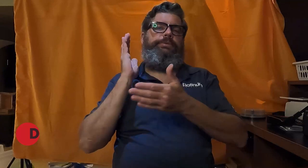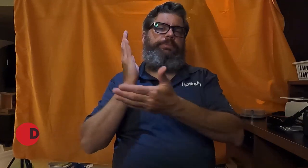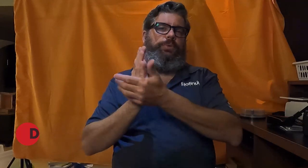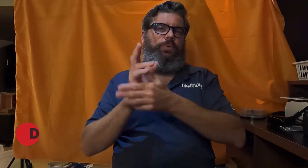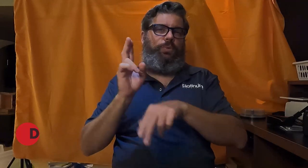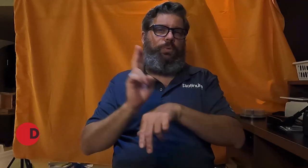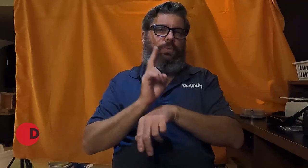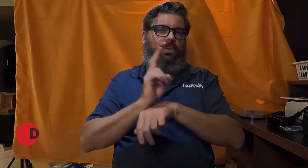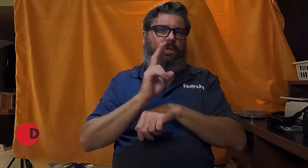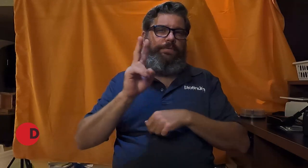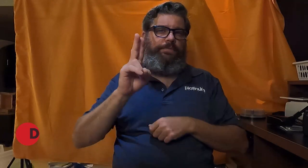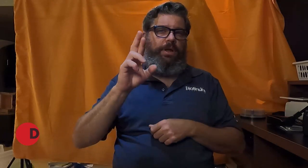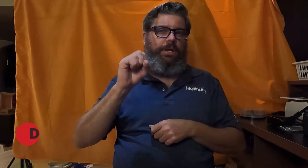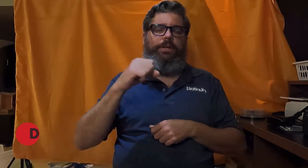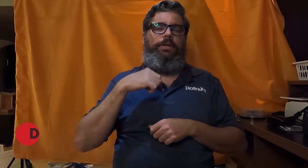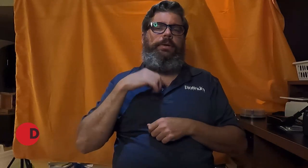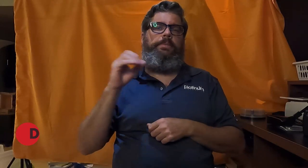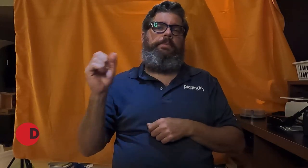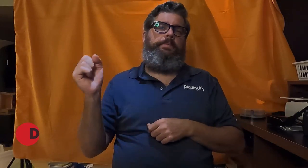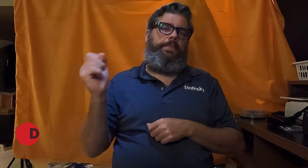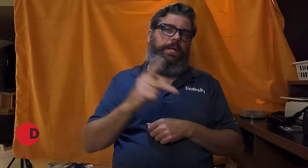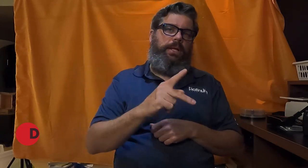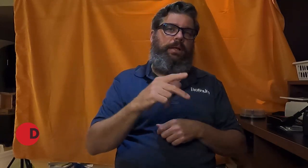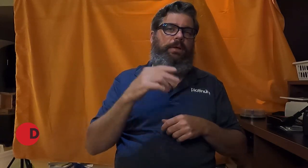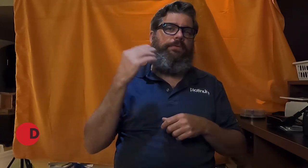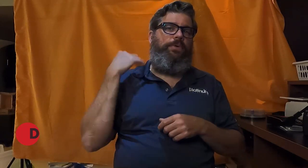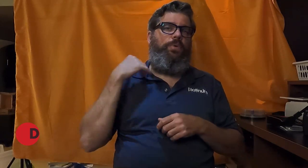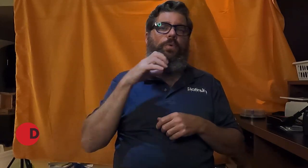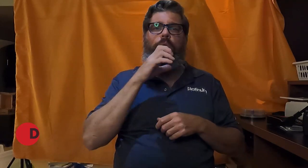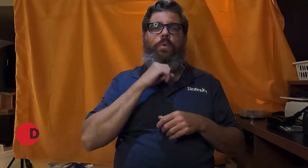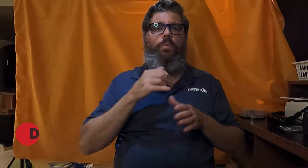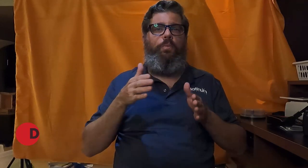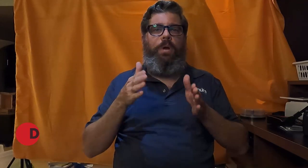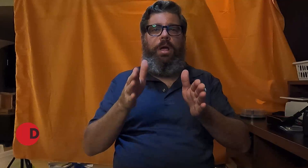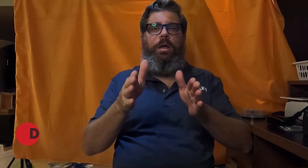I stopped using VRS and went back to listing text or emails